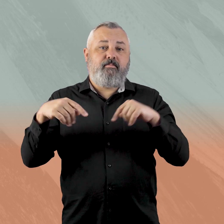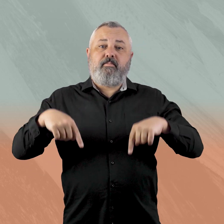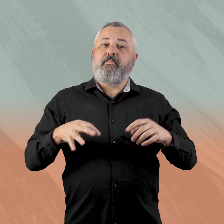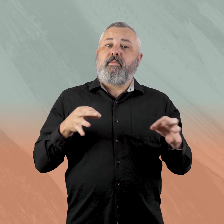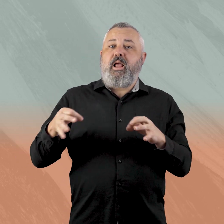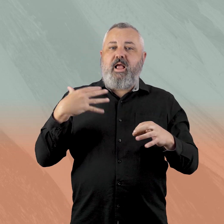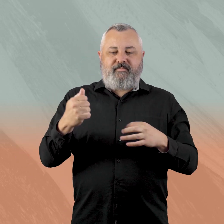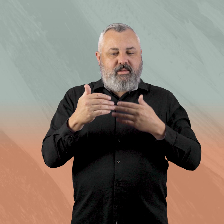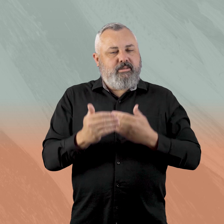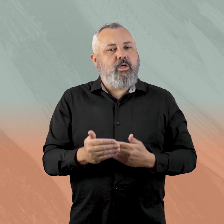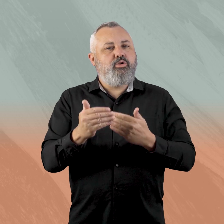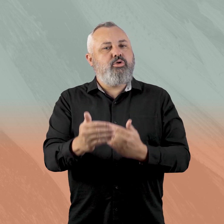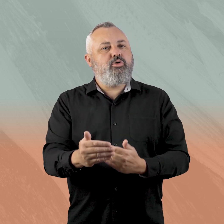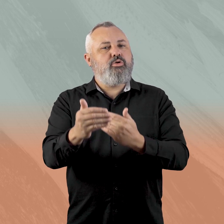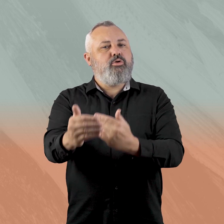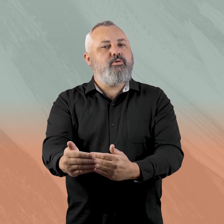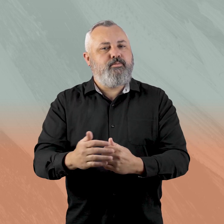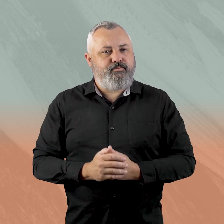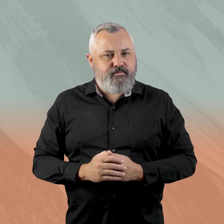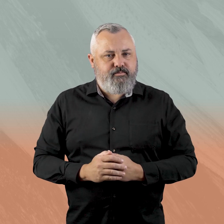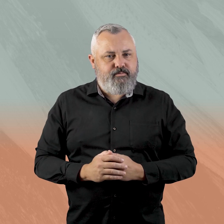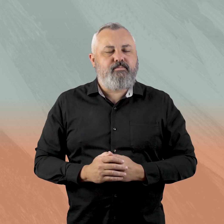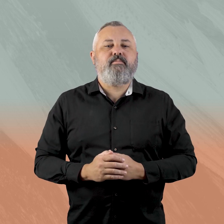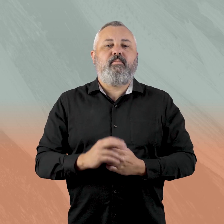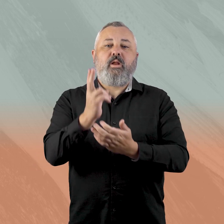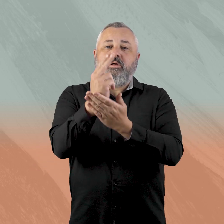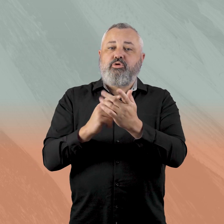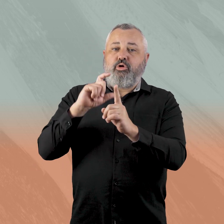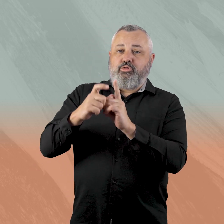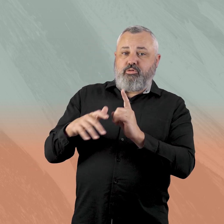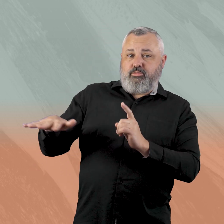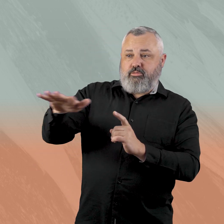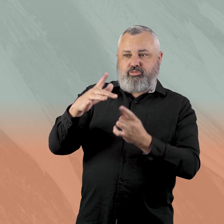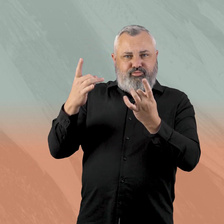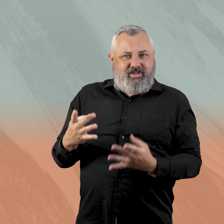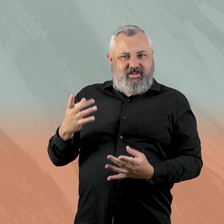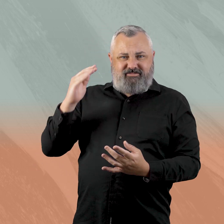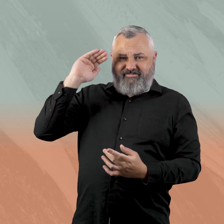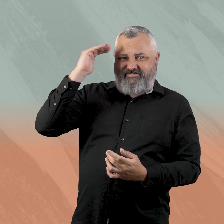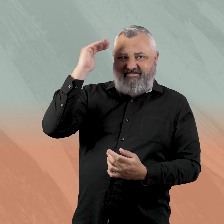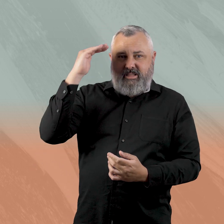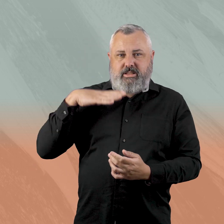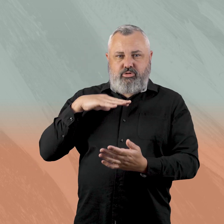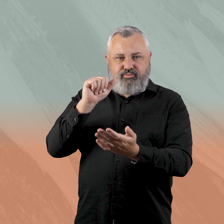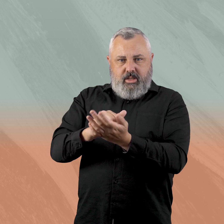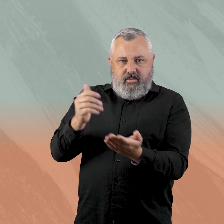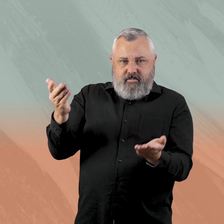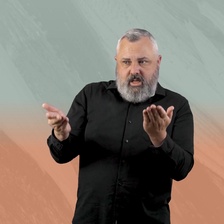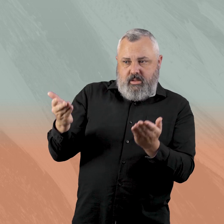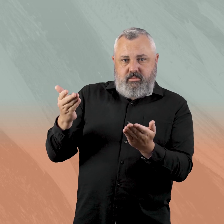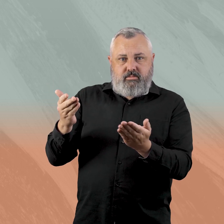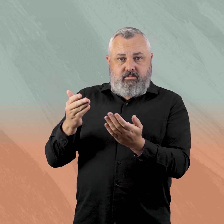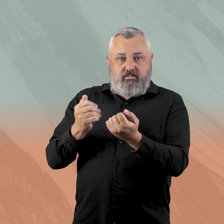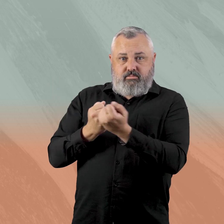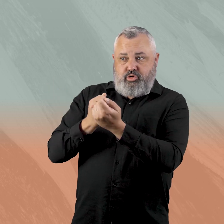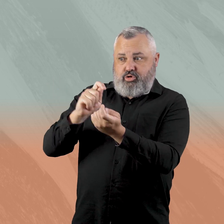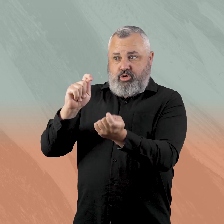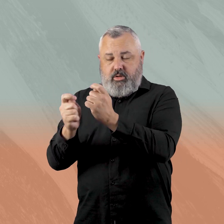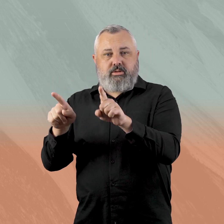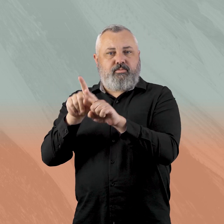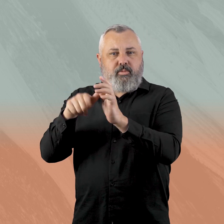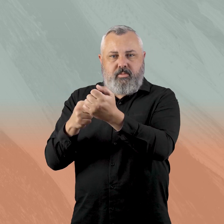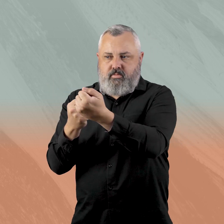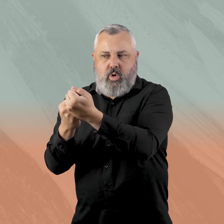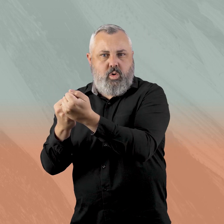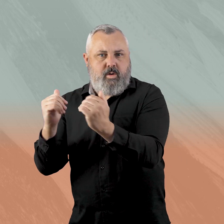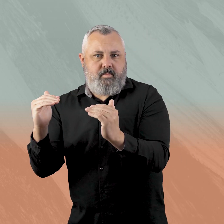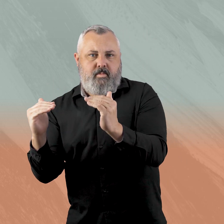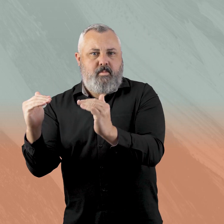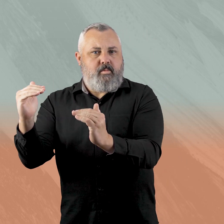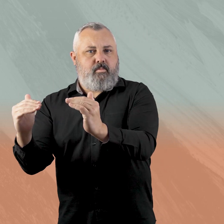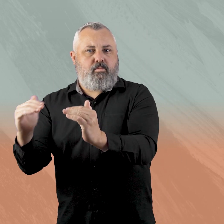A staged approach to implementation of the Plan will balance the need for change without imposing additional administrative and